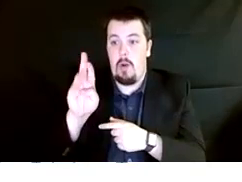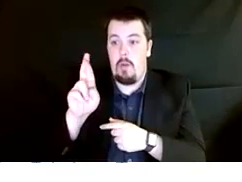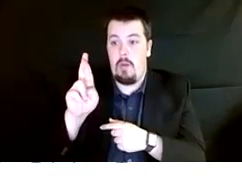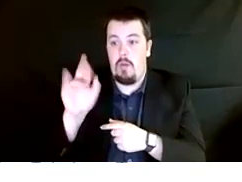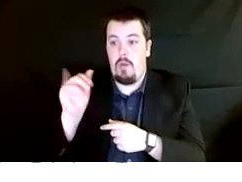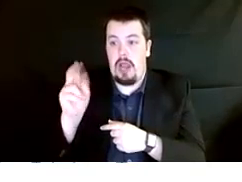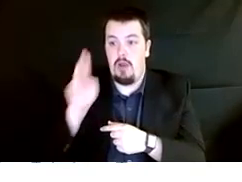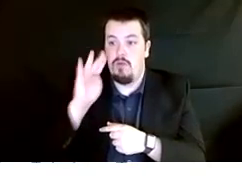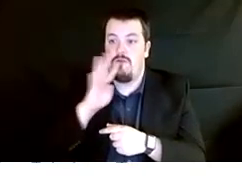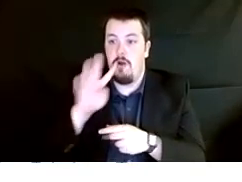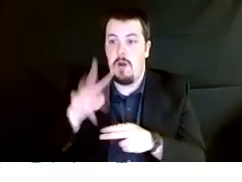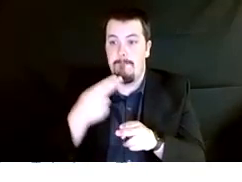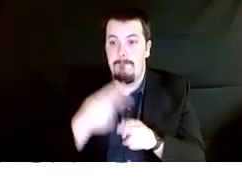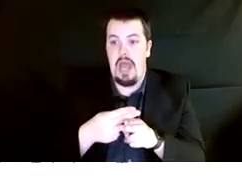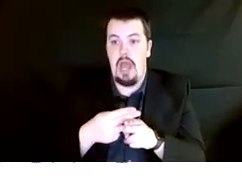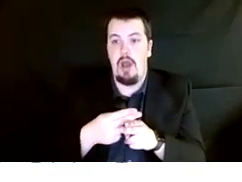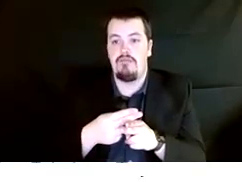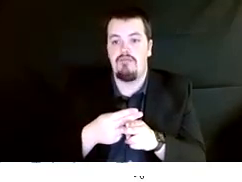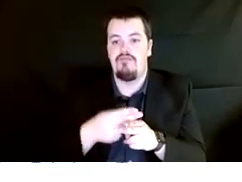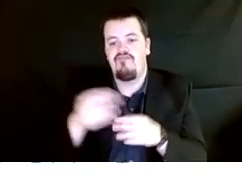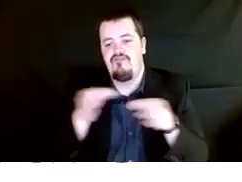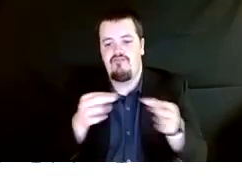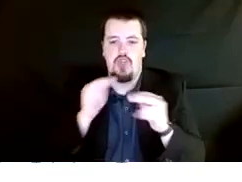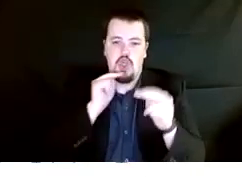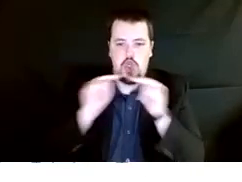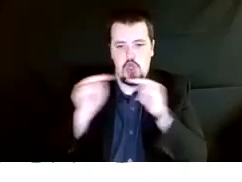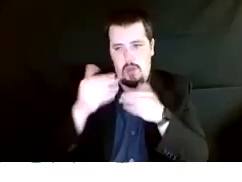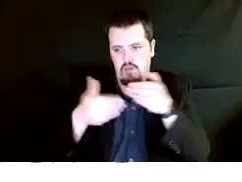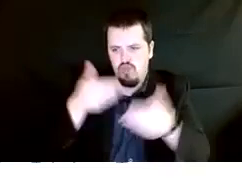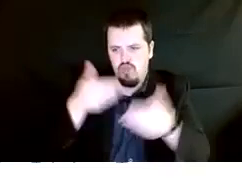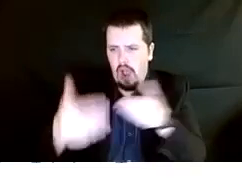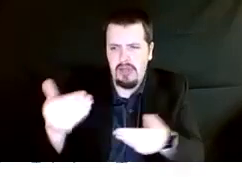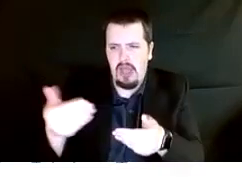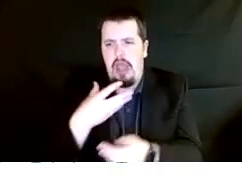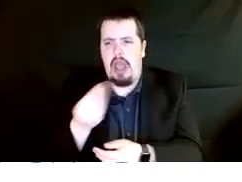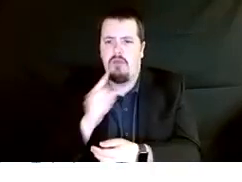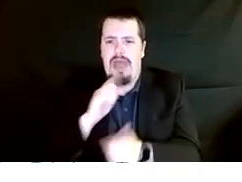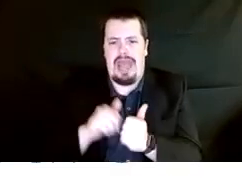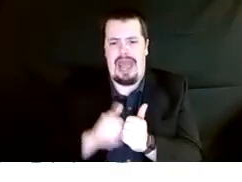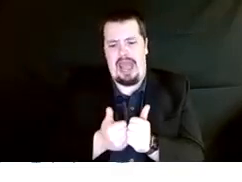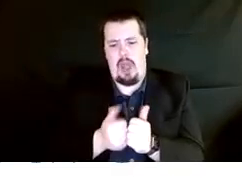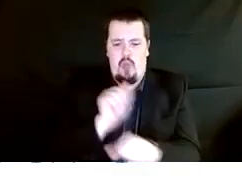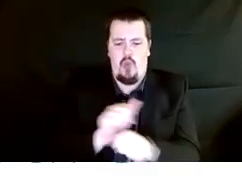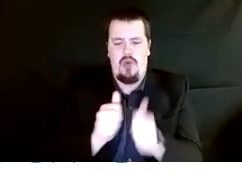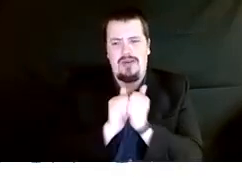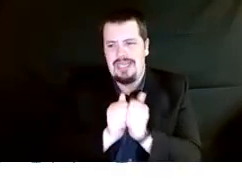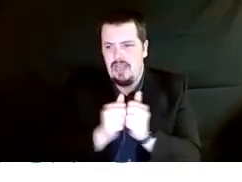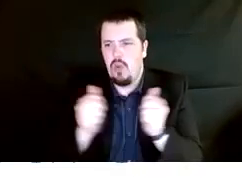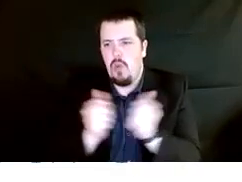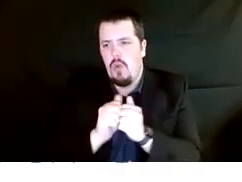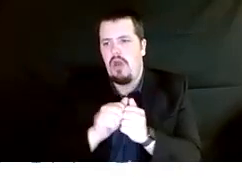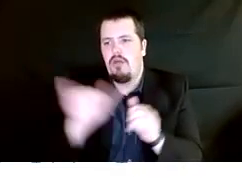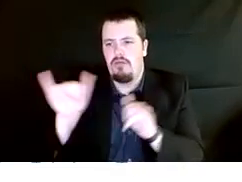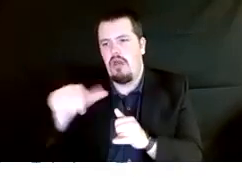about the negotiation process and how we work together with also state agencies and others